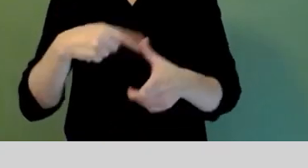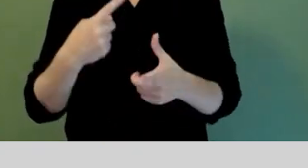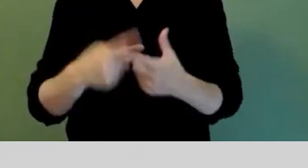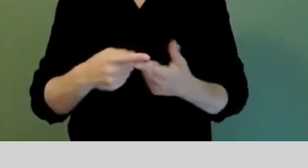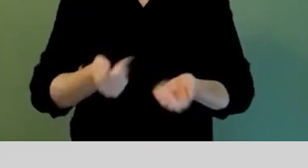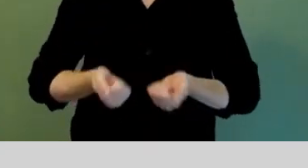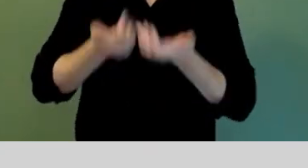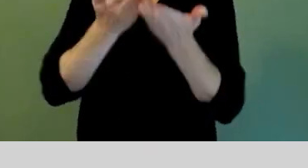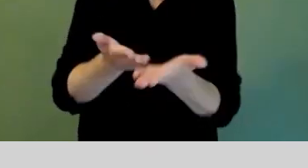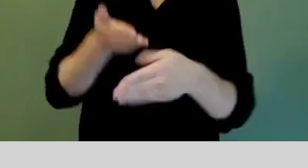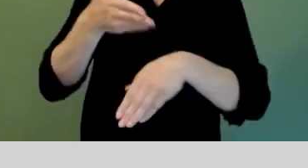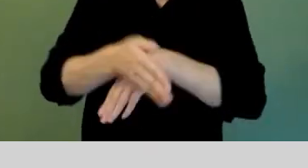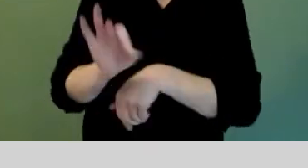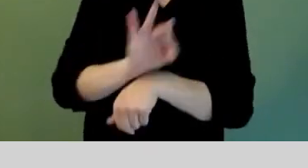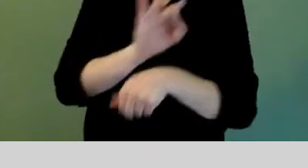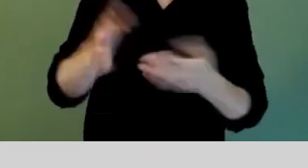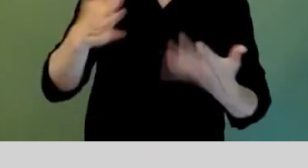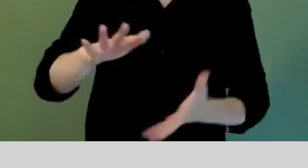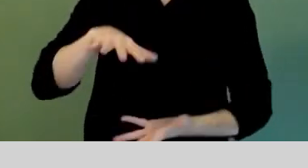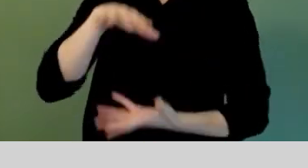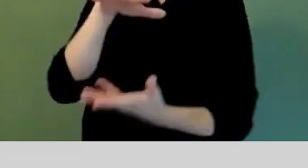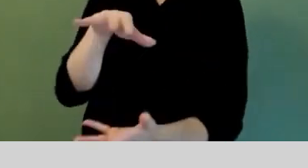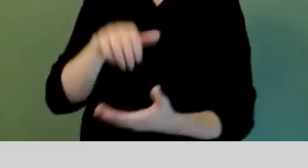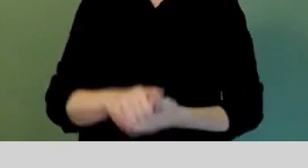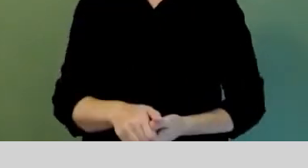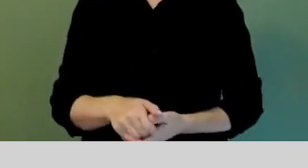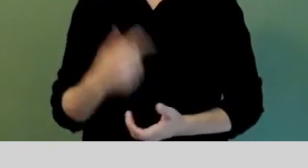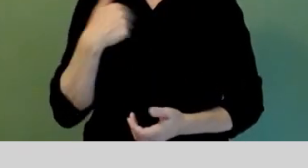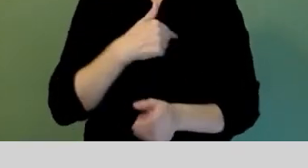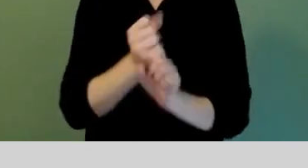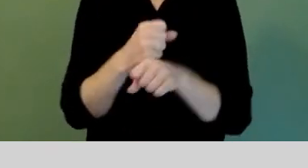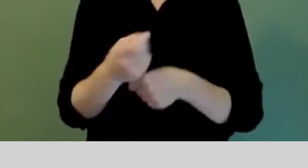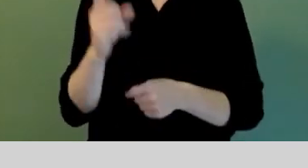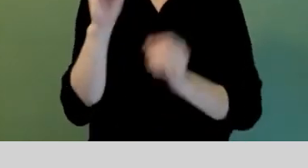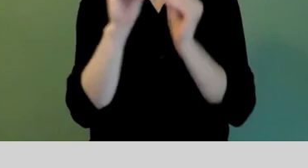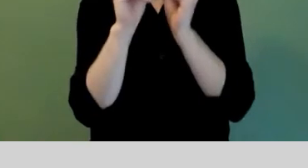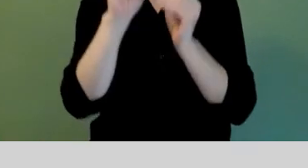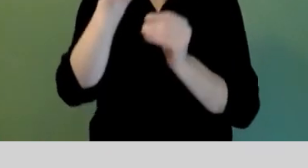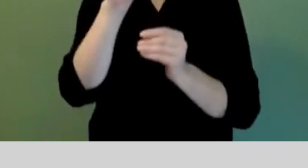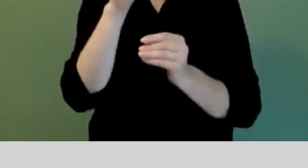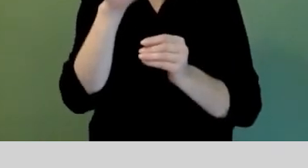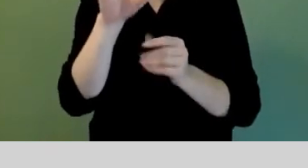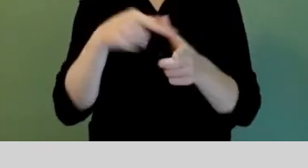We can create one more decorator to string it all together and suddenly you end up with a function